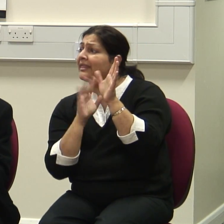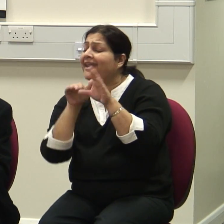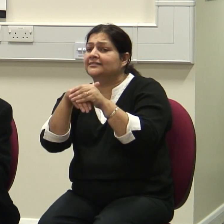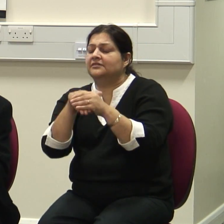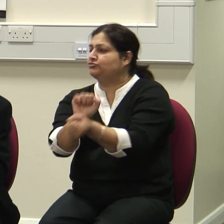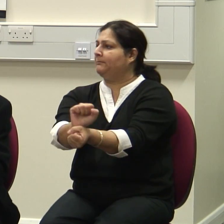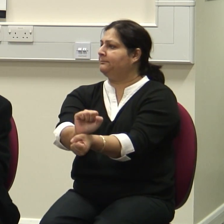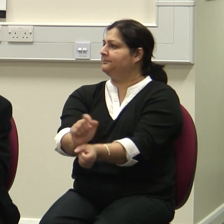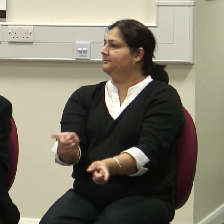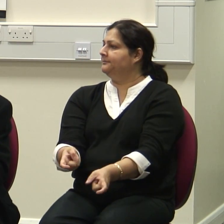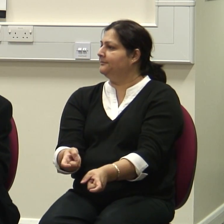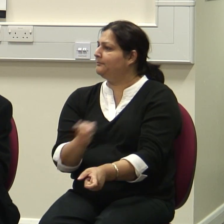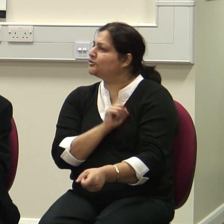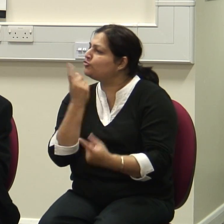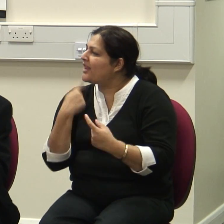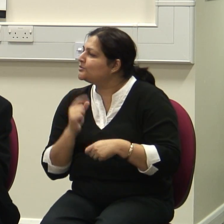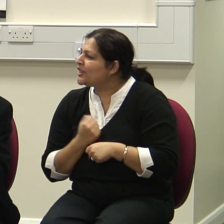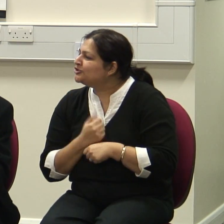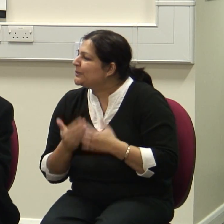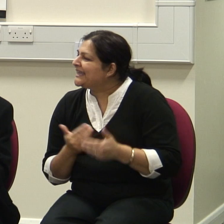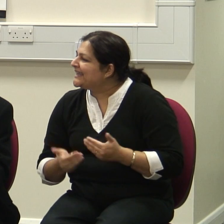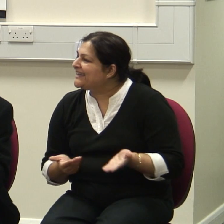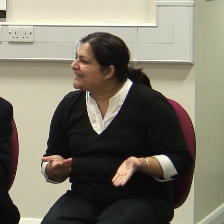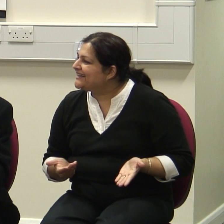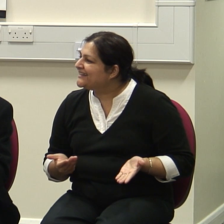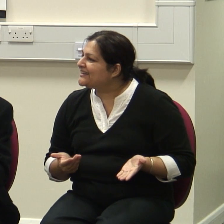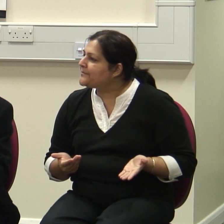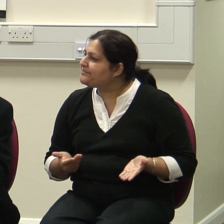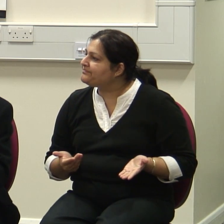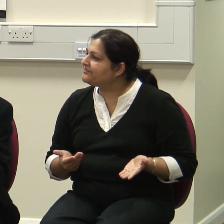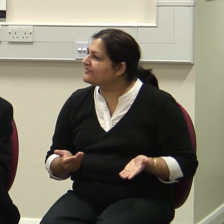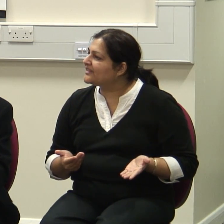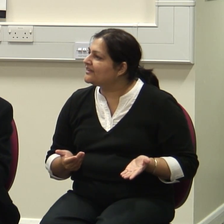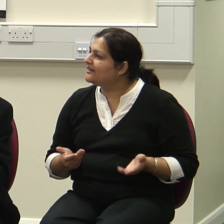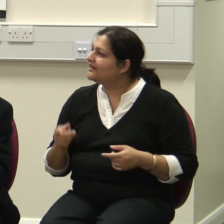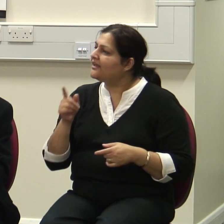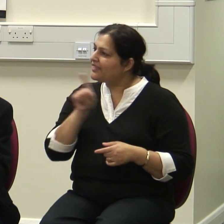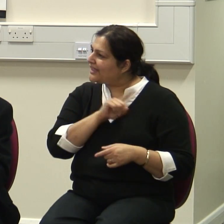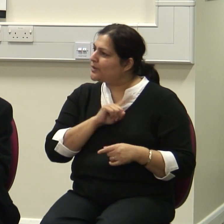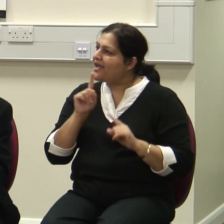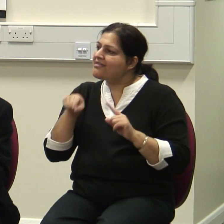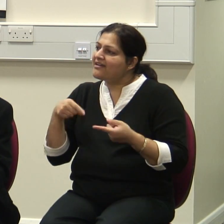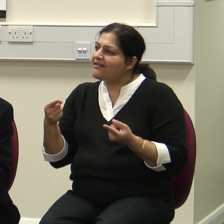cannot, but that’s self-evident that there can't be any voluntary psychiatry in a situation